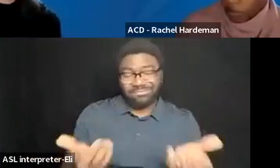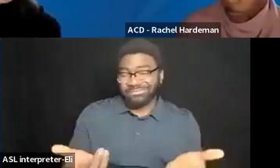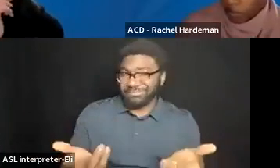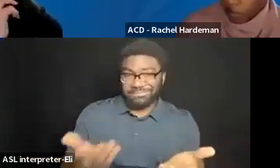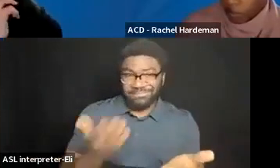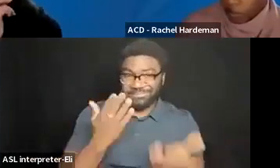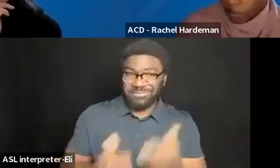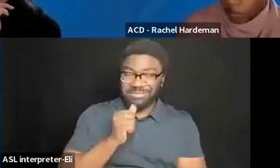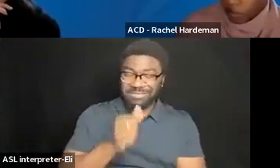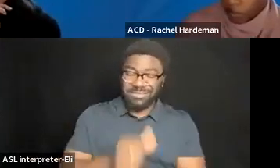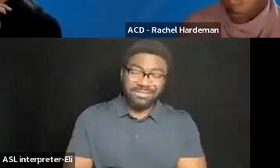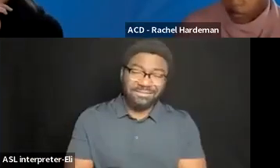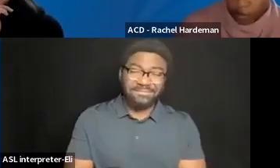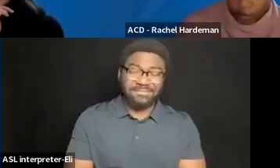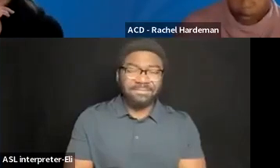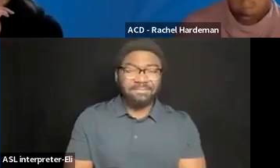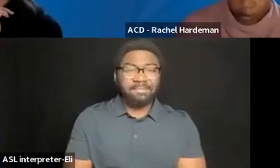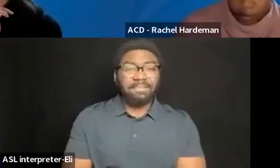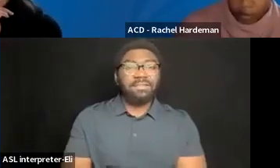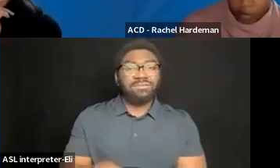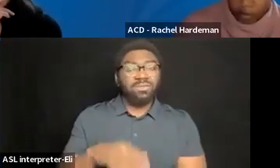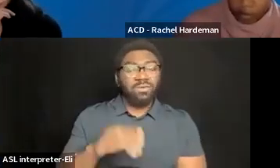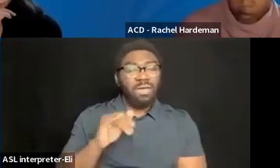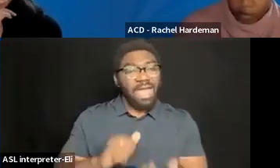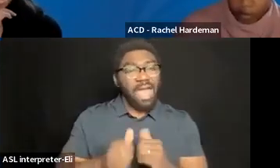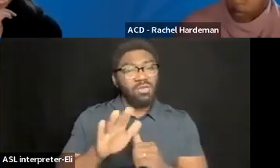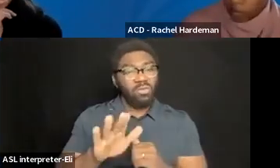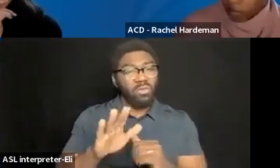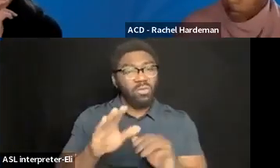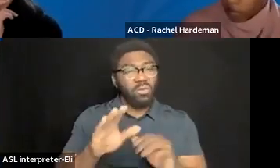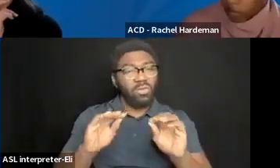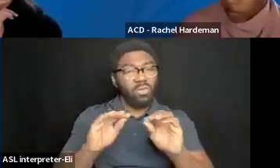but the part of your office that has to do